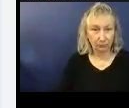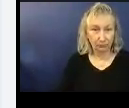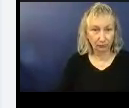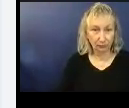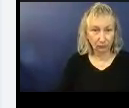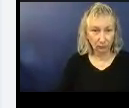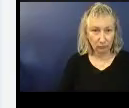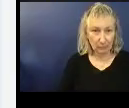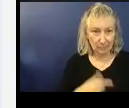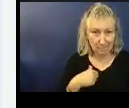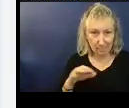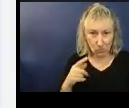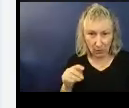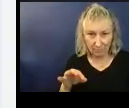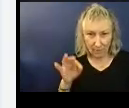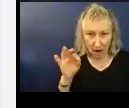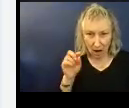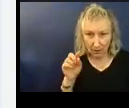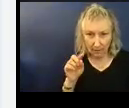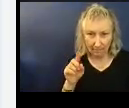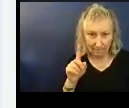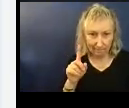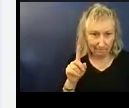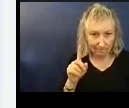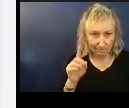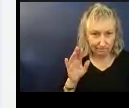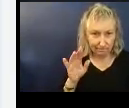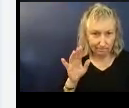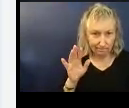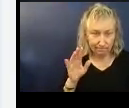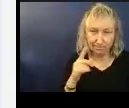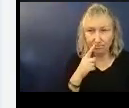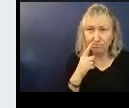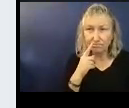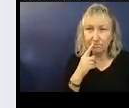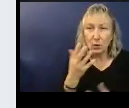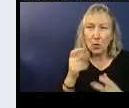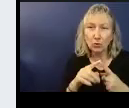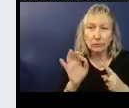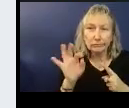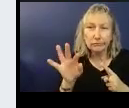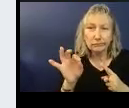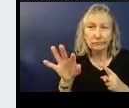Now I'm scrolling back to it, but I actually have a couple comments